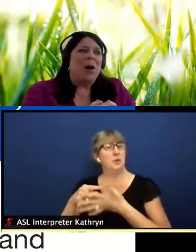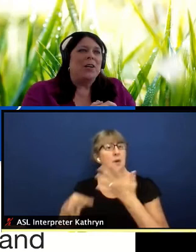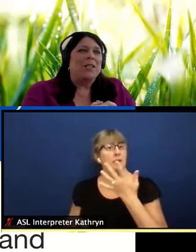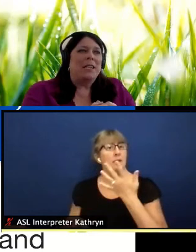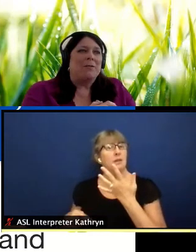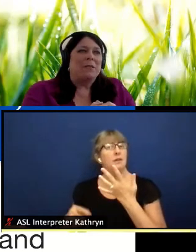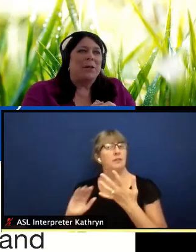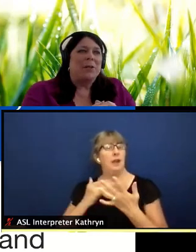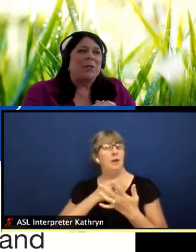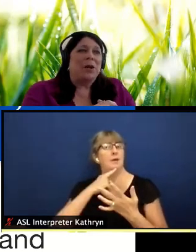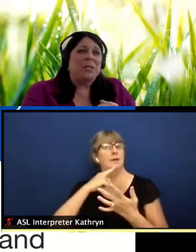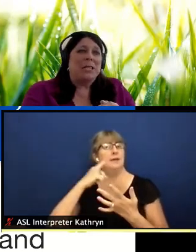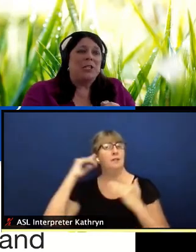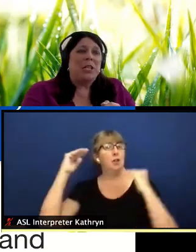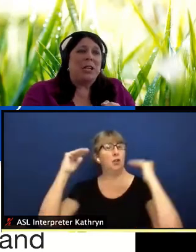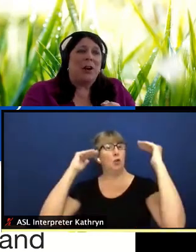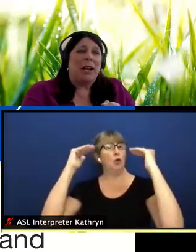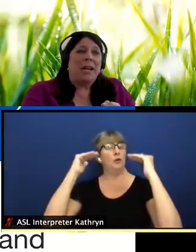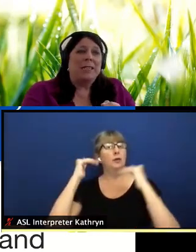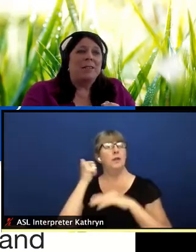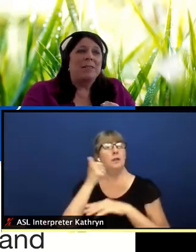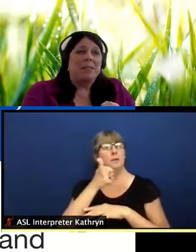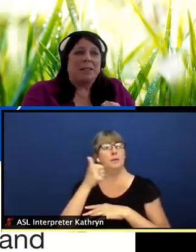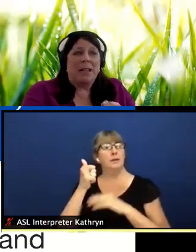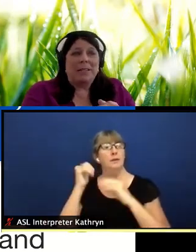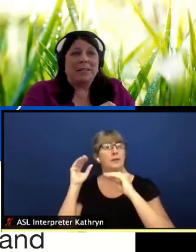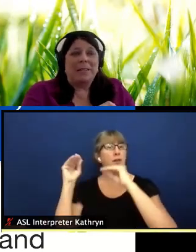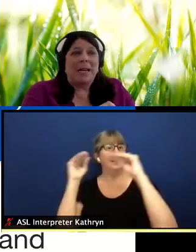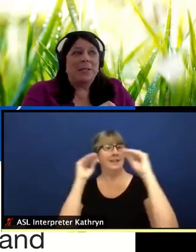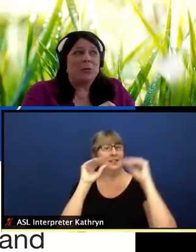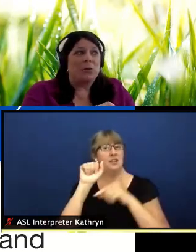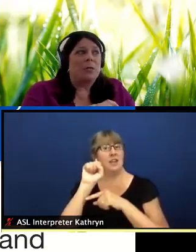our deaf adults are teaching our ASL classes in high schools.